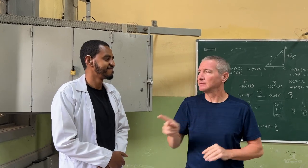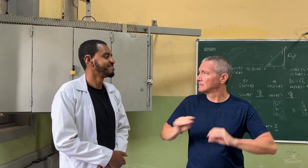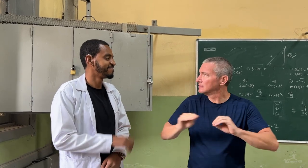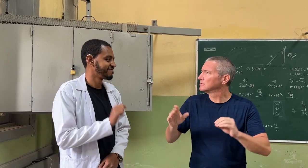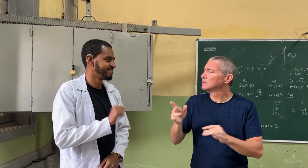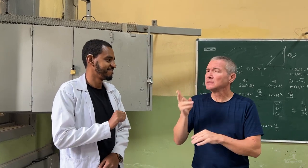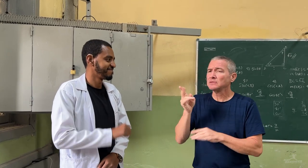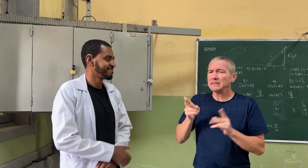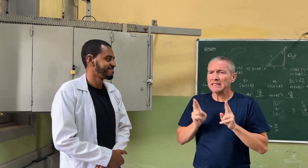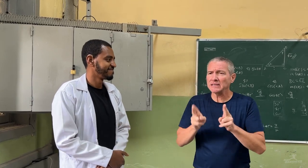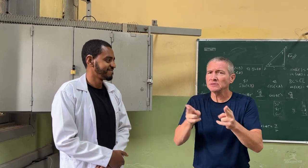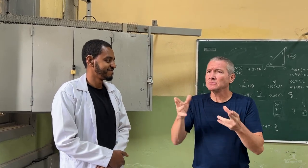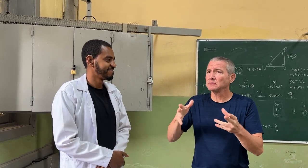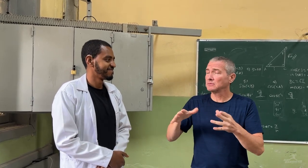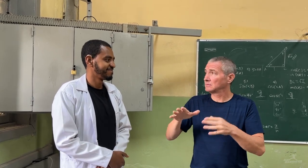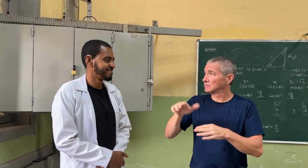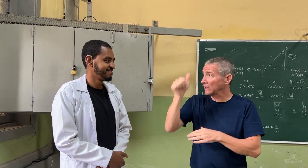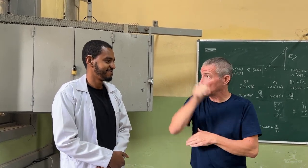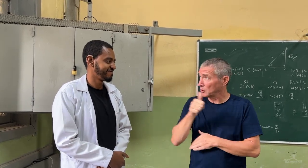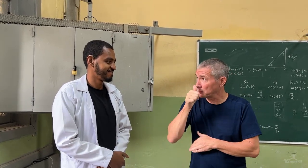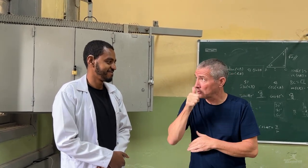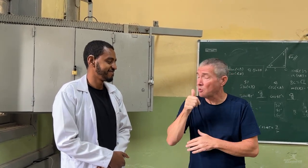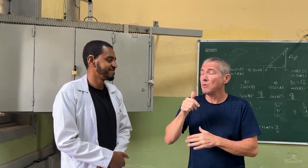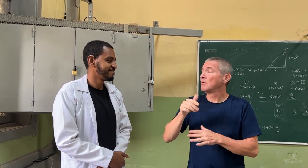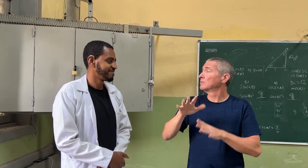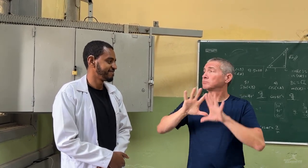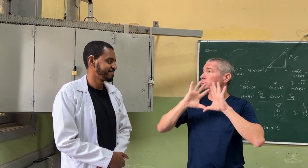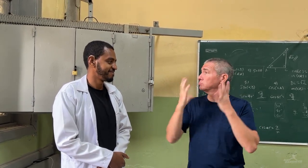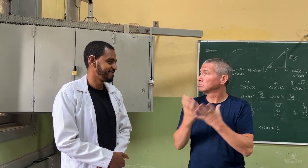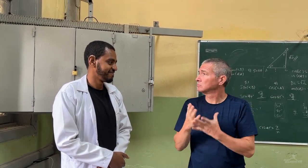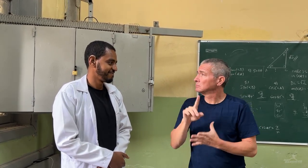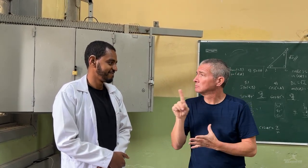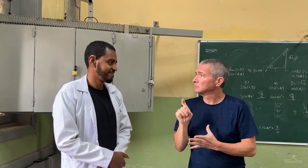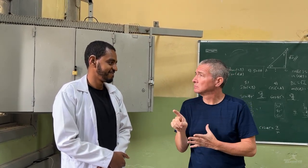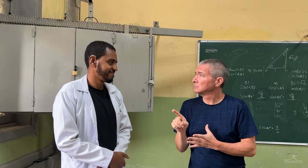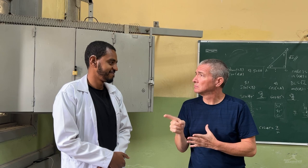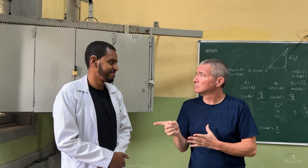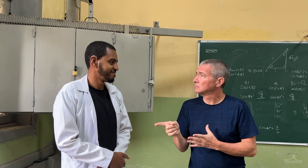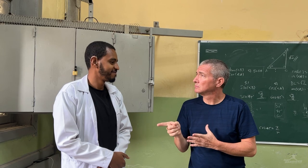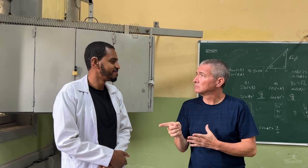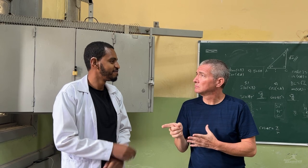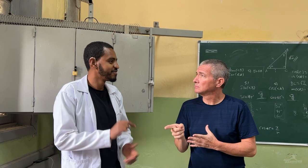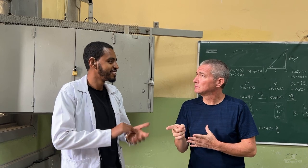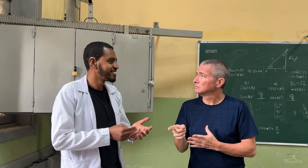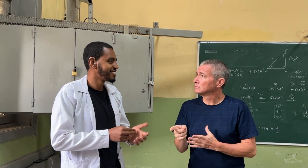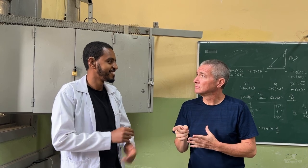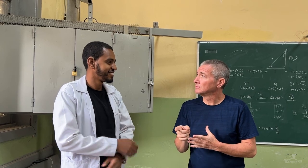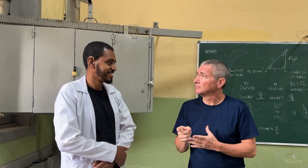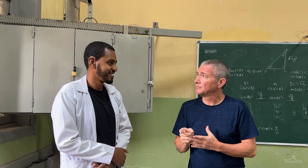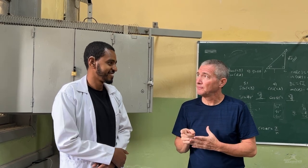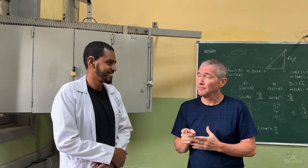The history of Ethiopia? Or world history? What do you mean?